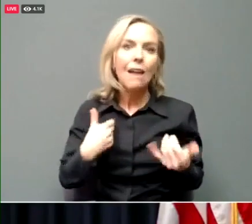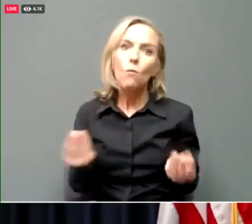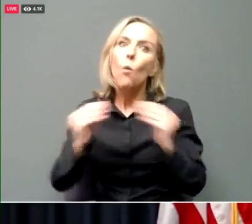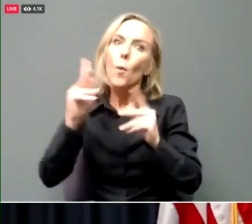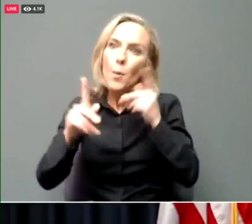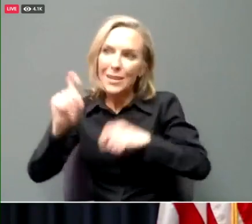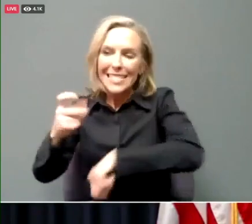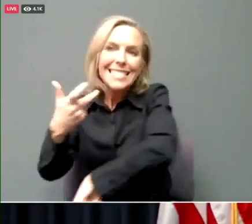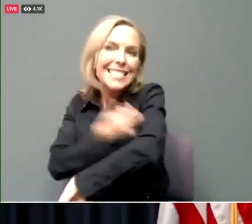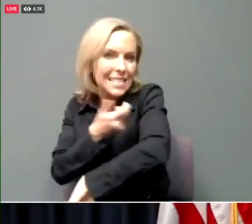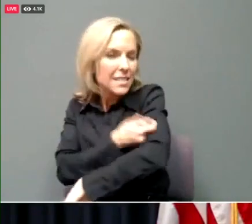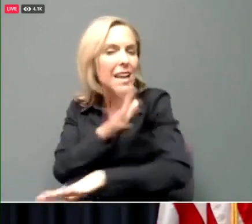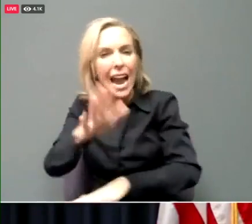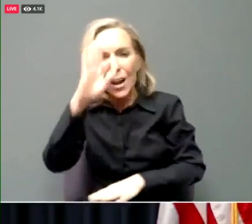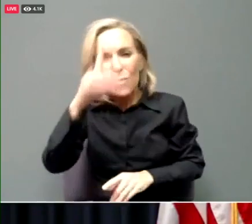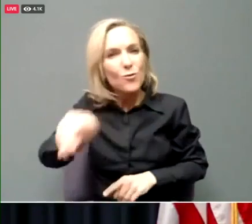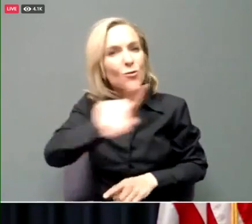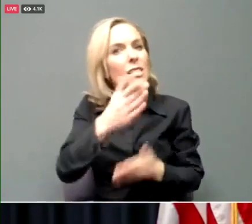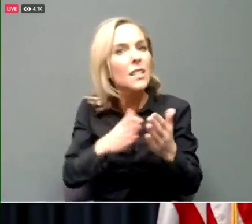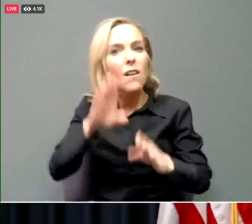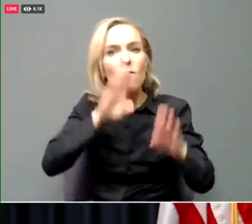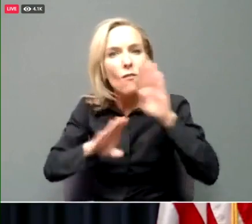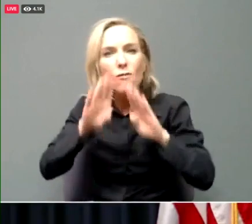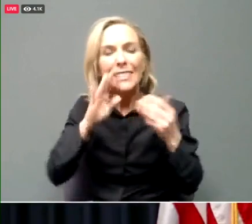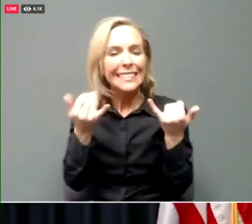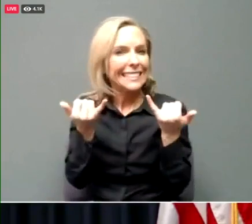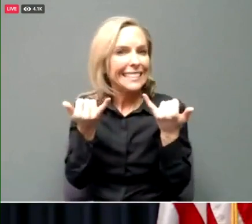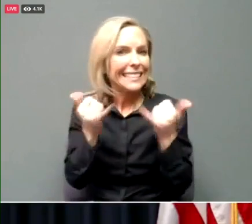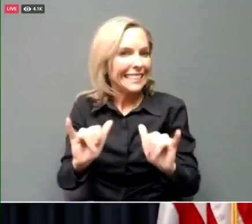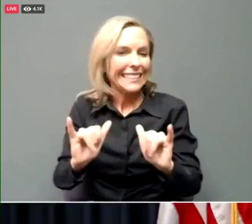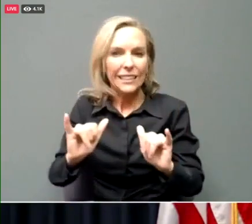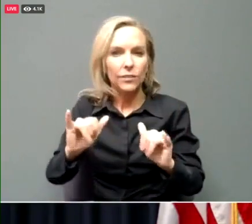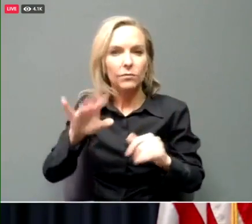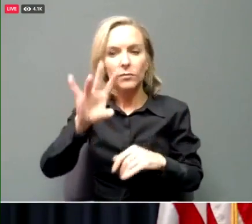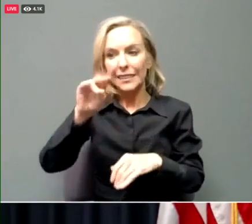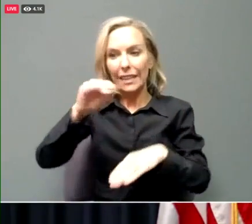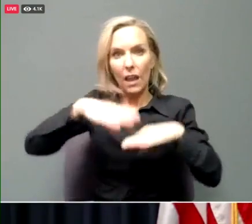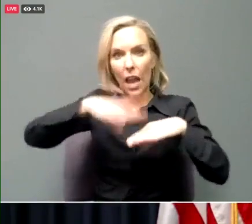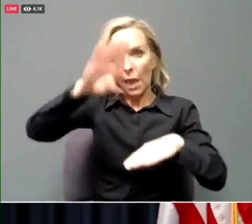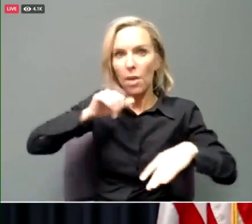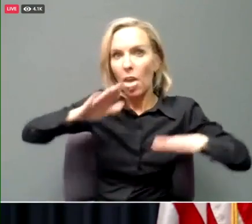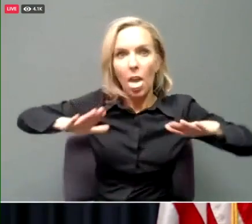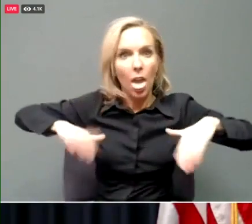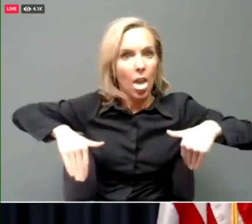still 400,000 people are so 90 and up, or 70 and up who have not yet had the chance to be vaccinated.